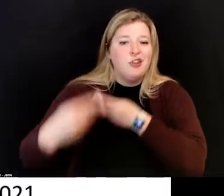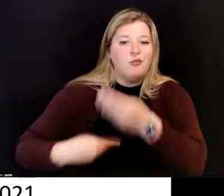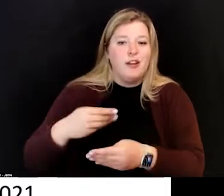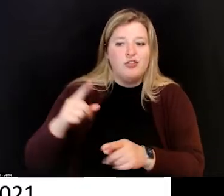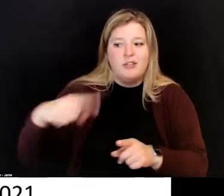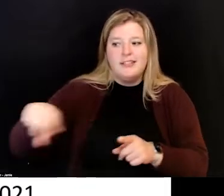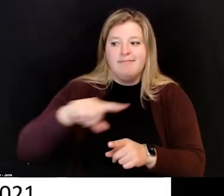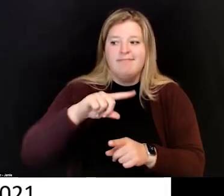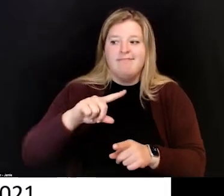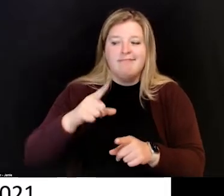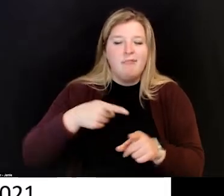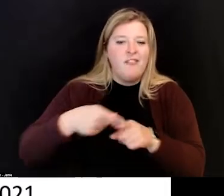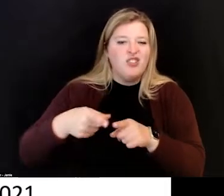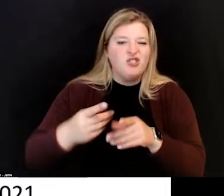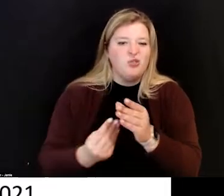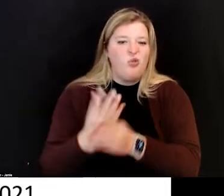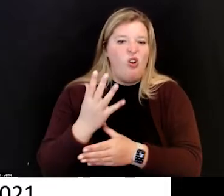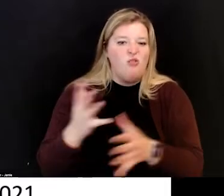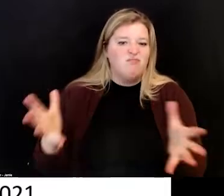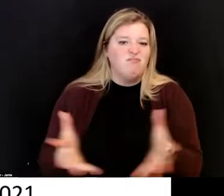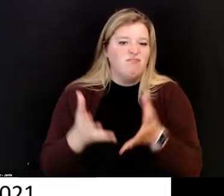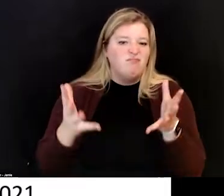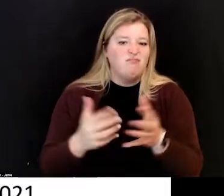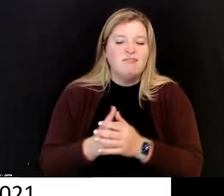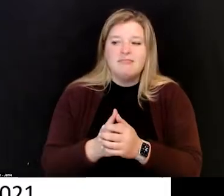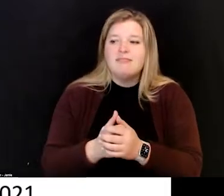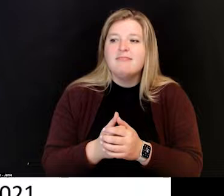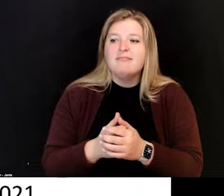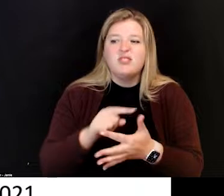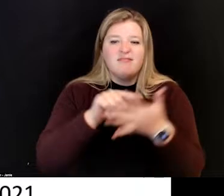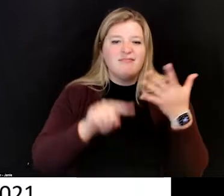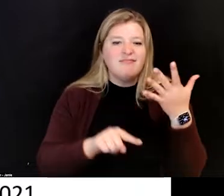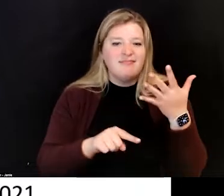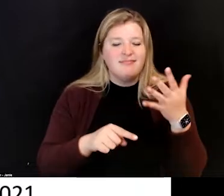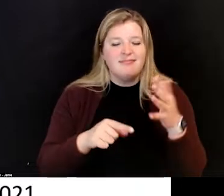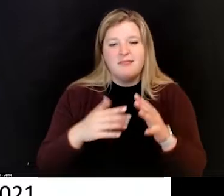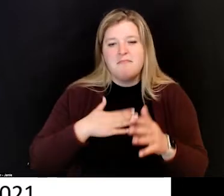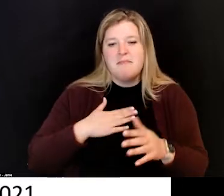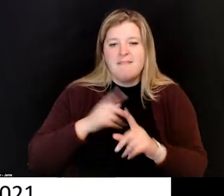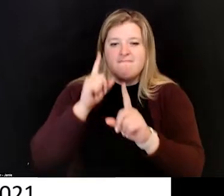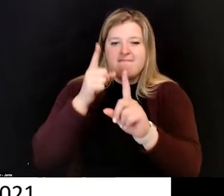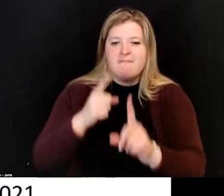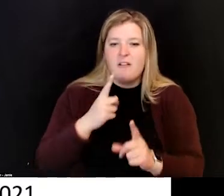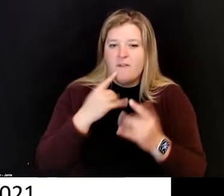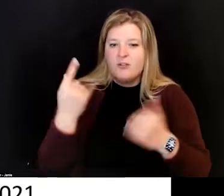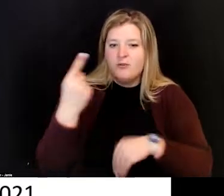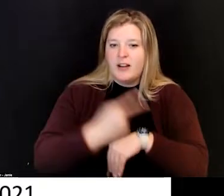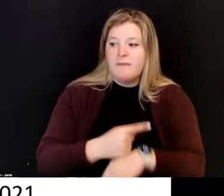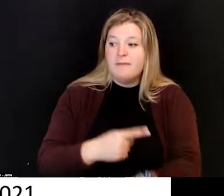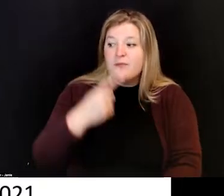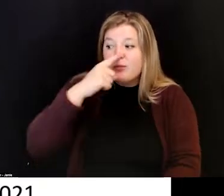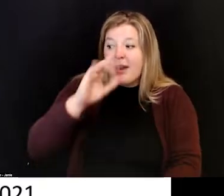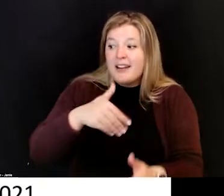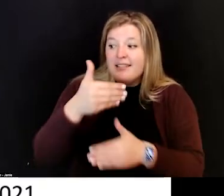So those are the perspectives I can bring to this talk. And I just wanted to introduce those. Go ahead and go to the next slide if you don't mind.